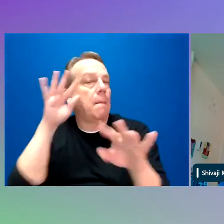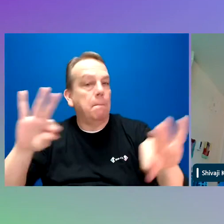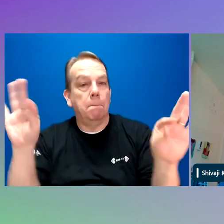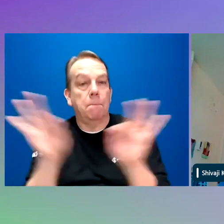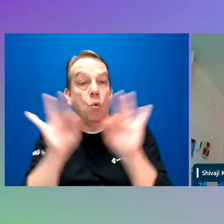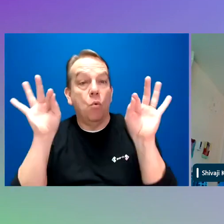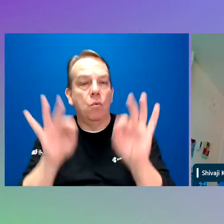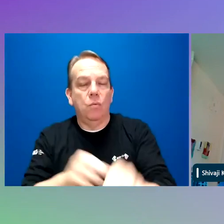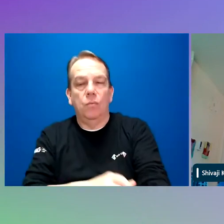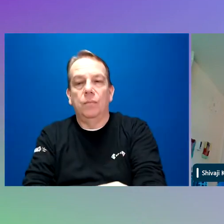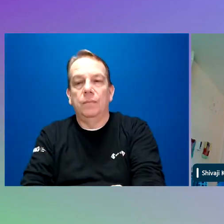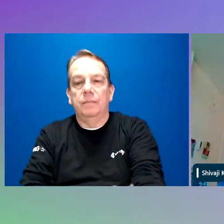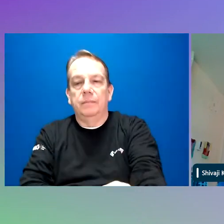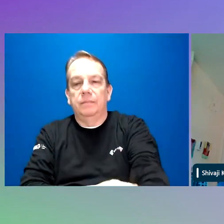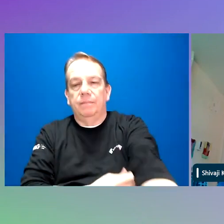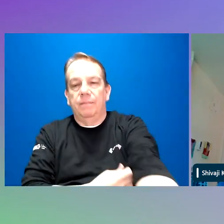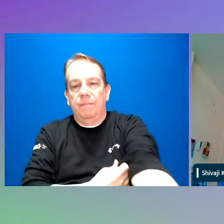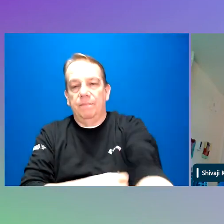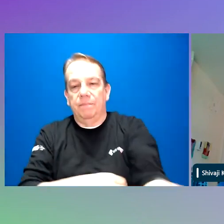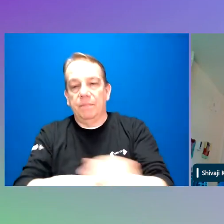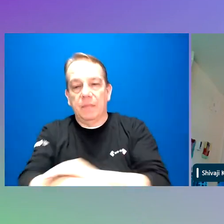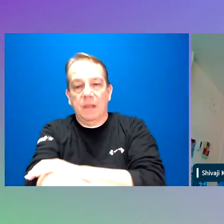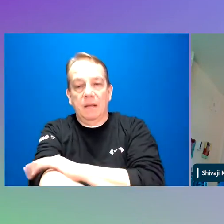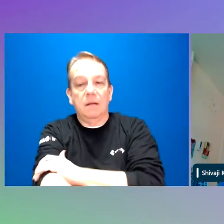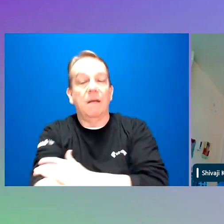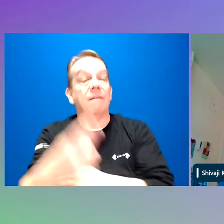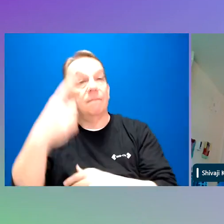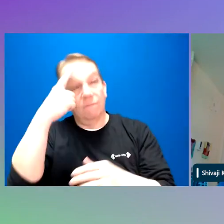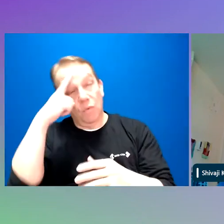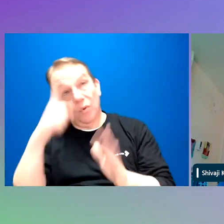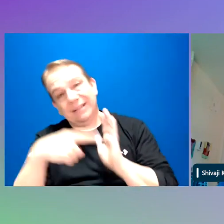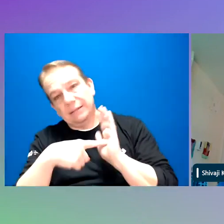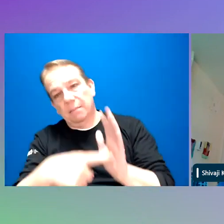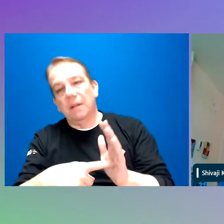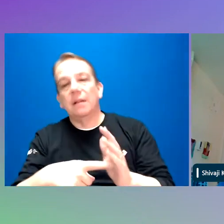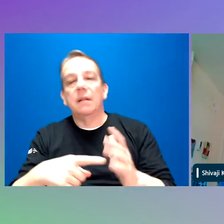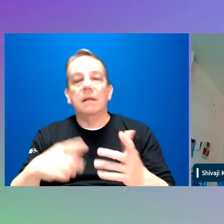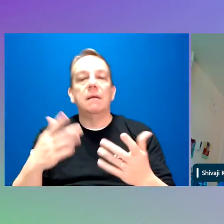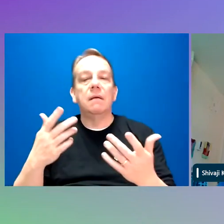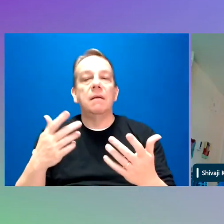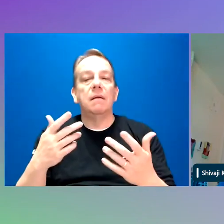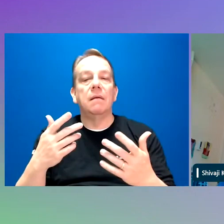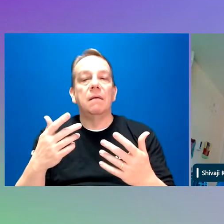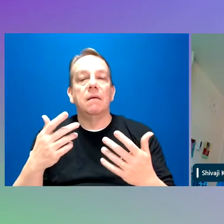so currently my industry in